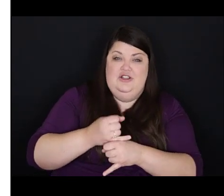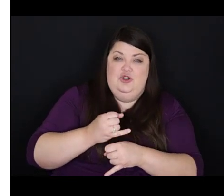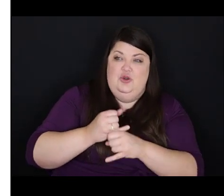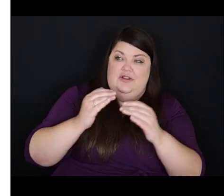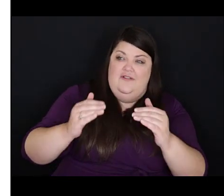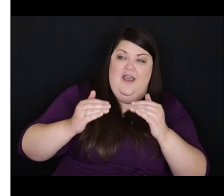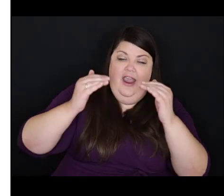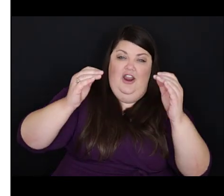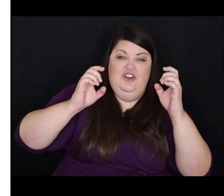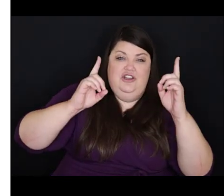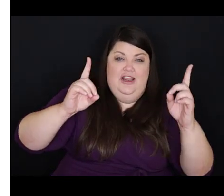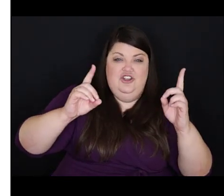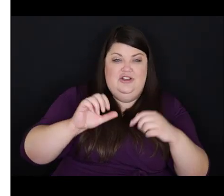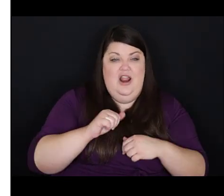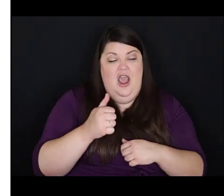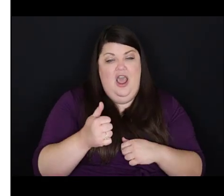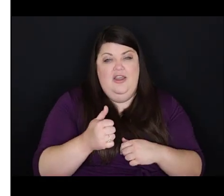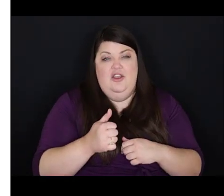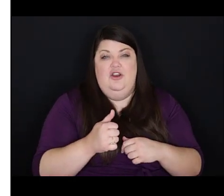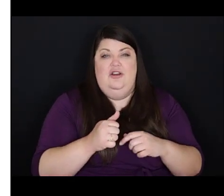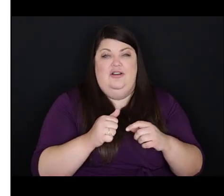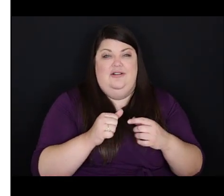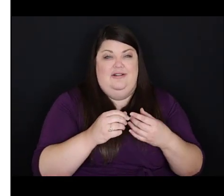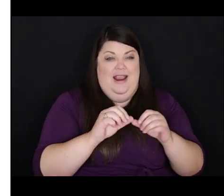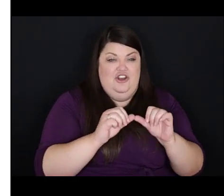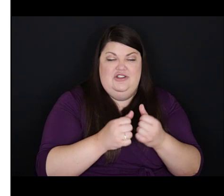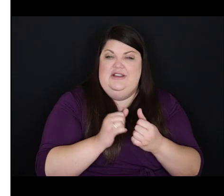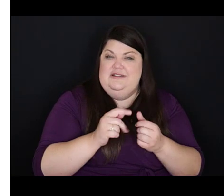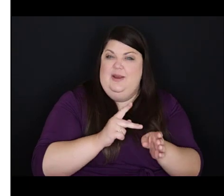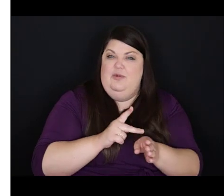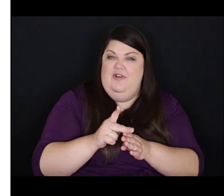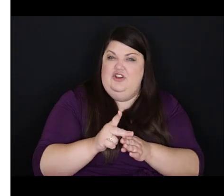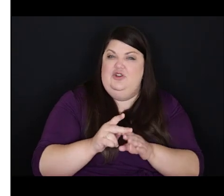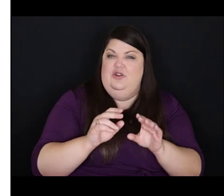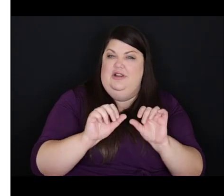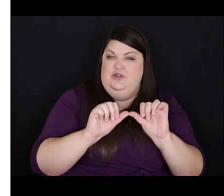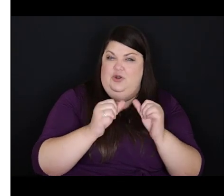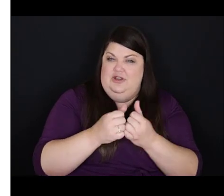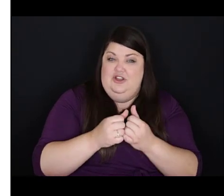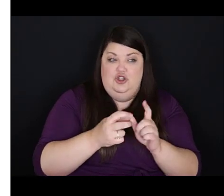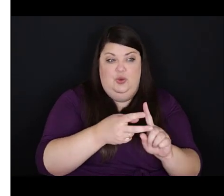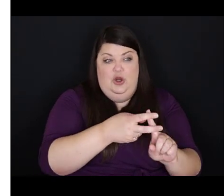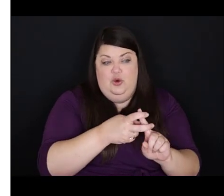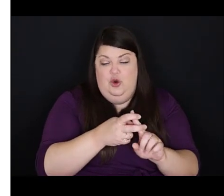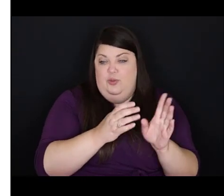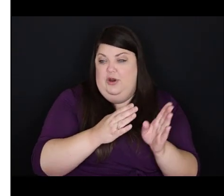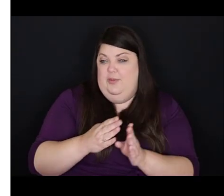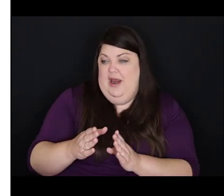professional associations, in order to recruit, prepare, and retain qualified individuals.